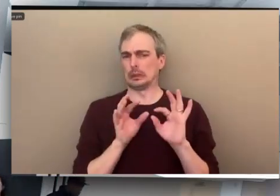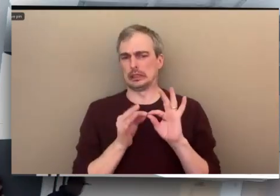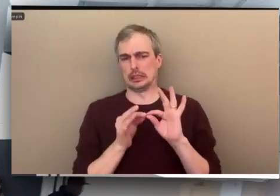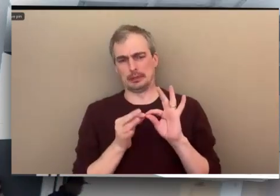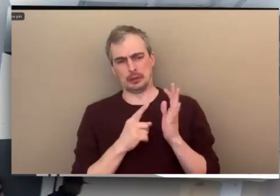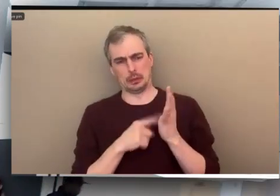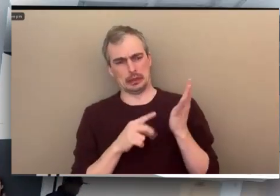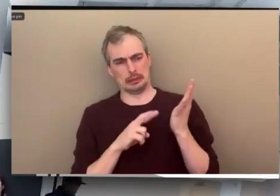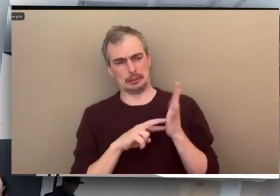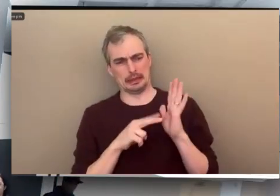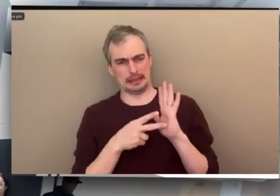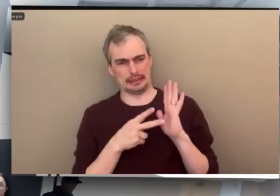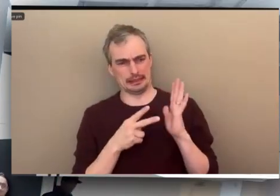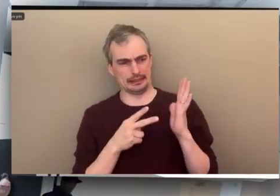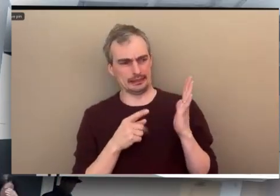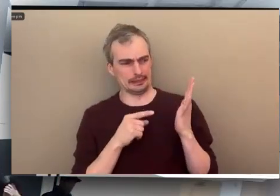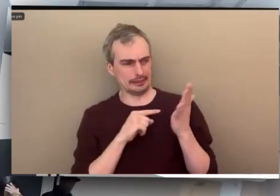involve content when fixing defects?